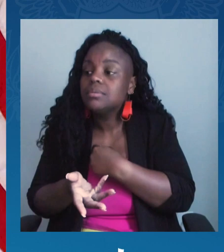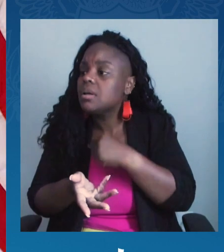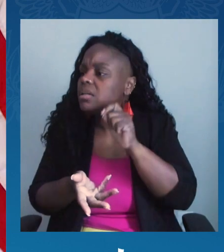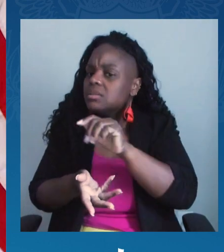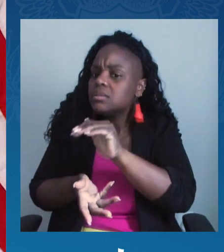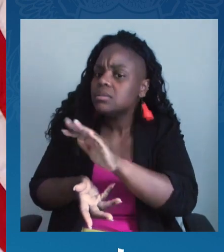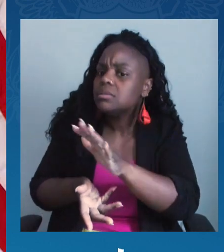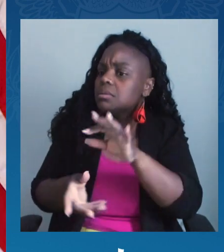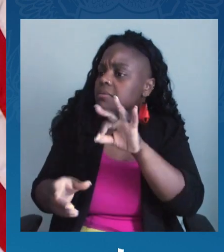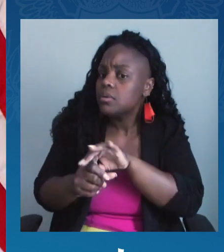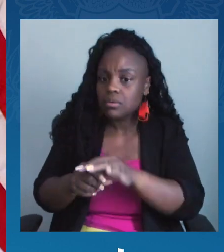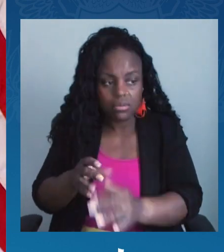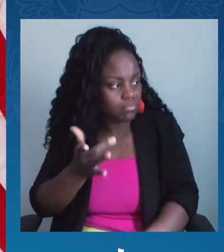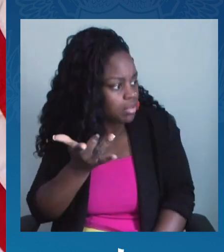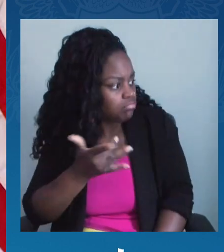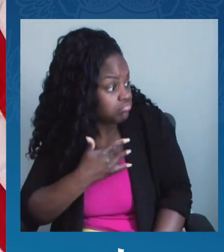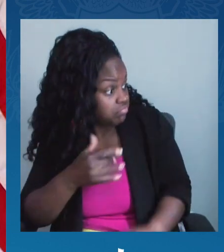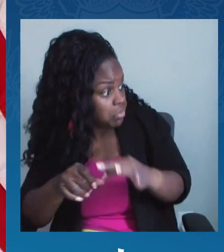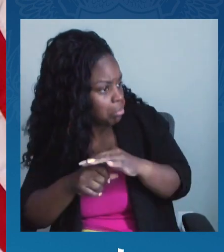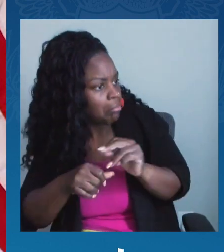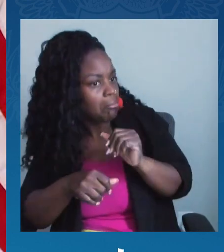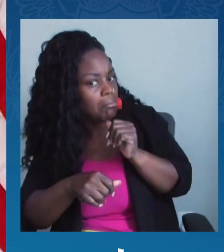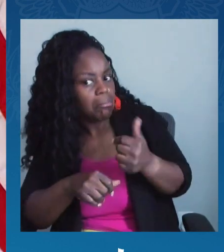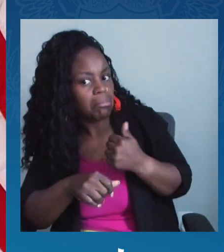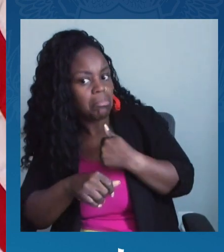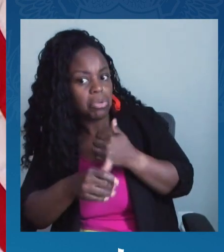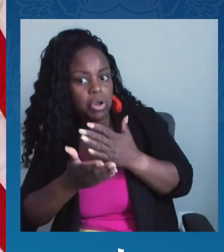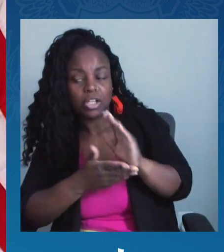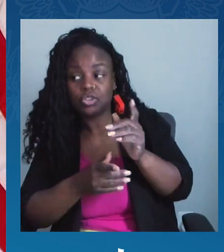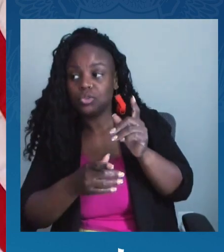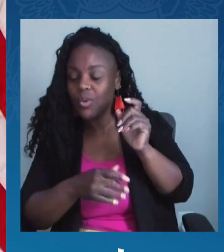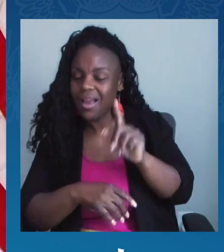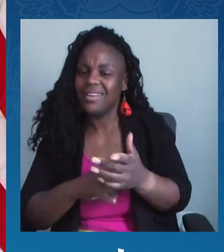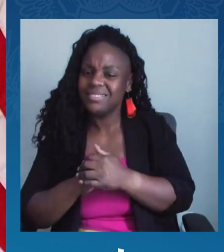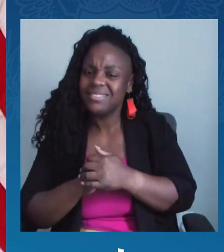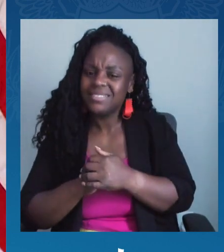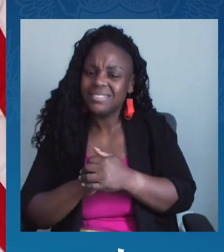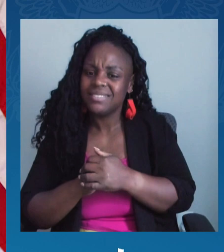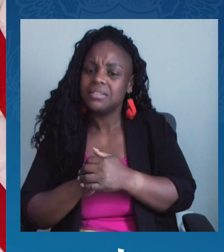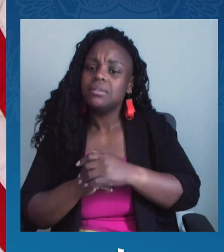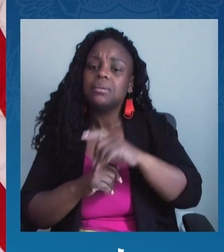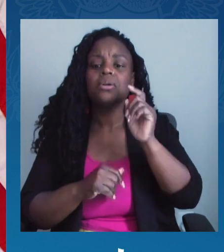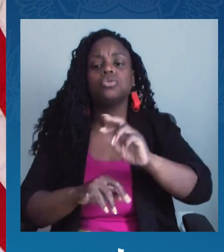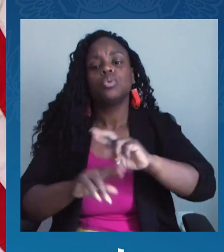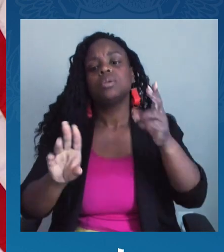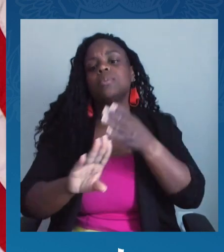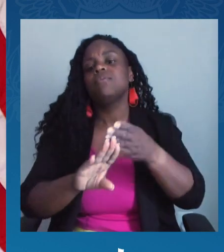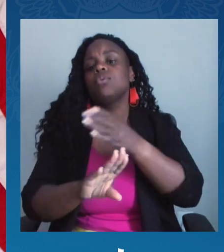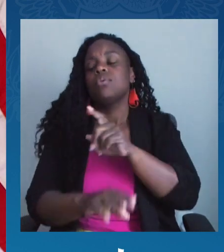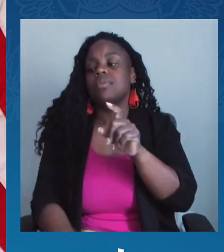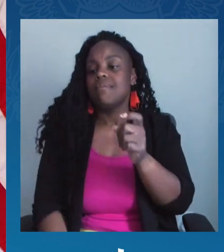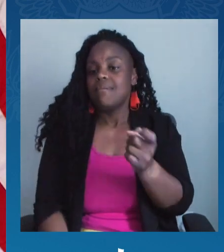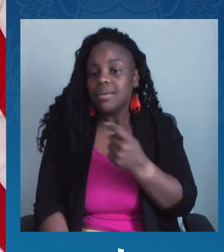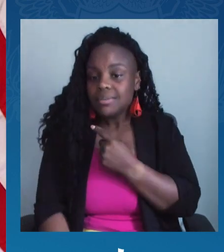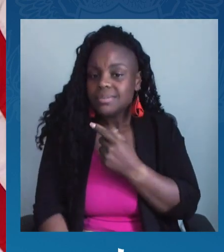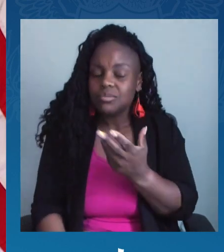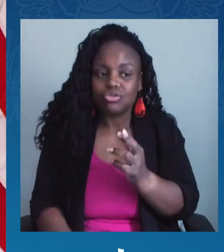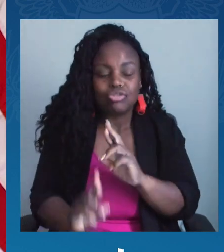And they have a right to ask that question. And let's be prepared before they ask the question or when they ask the question to remind them